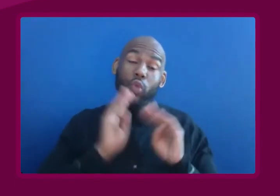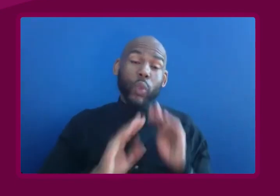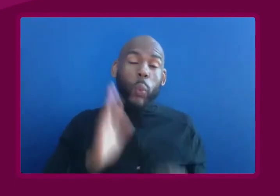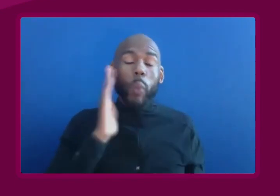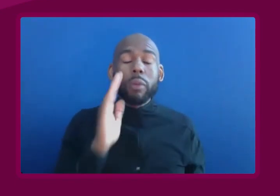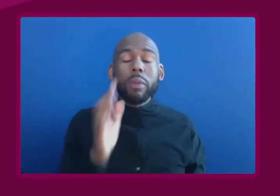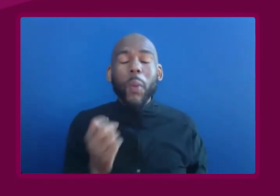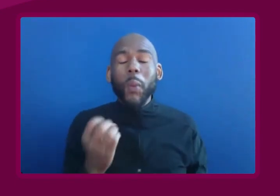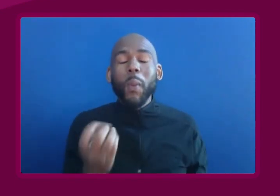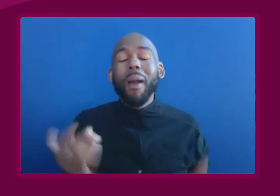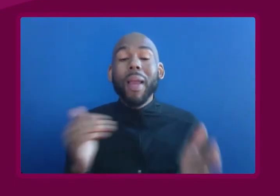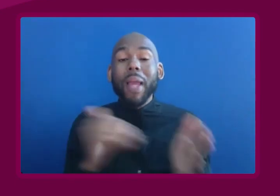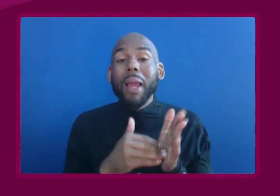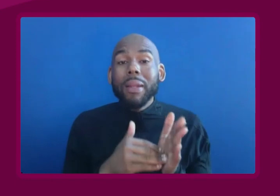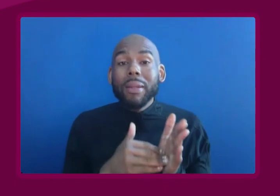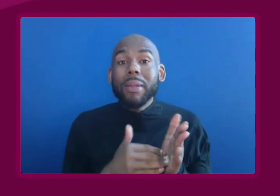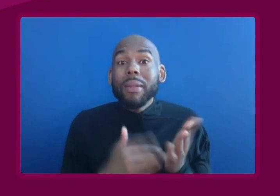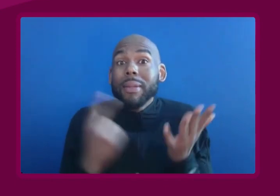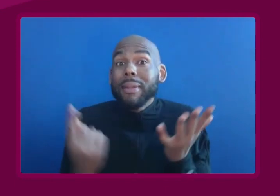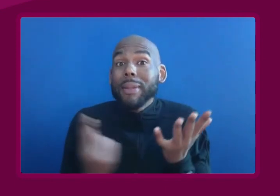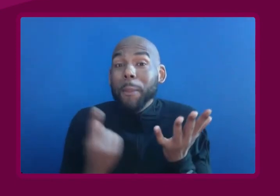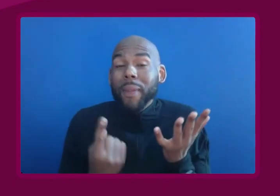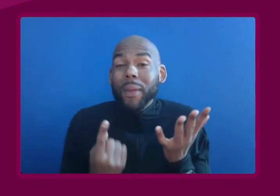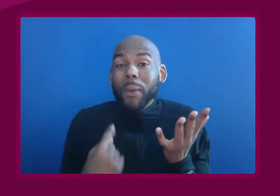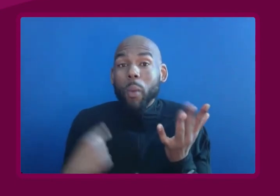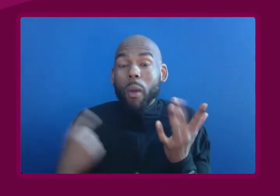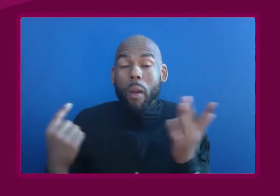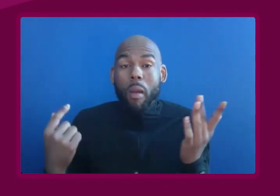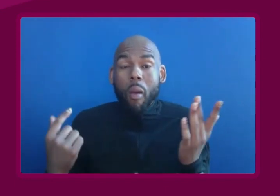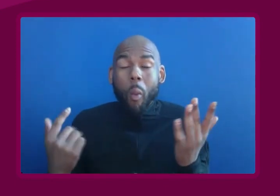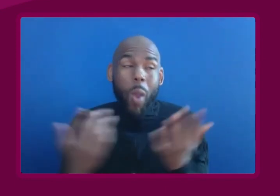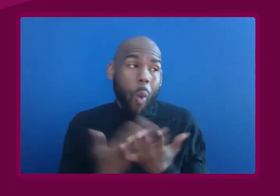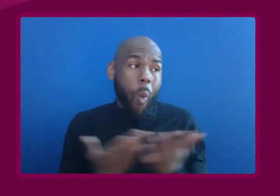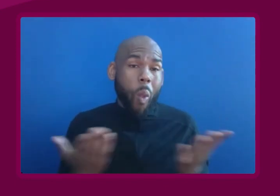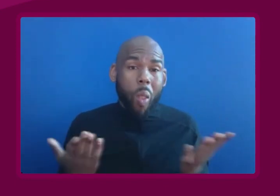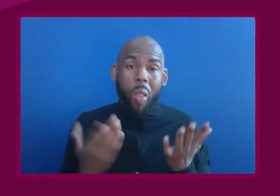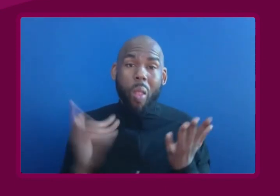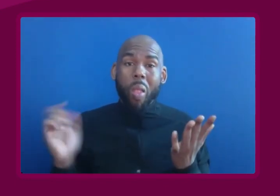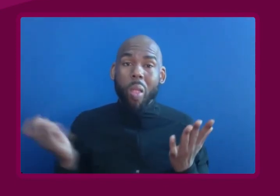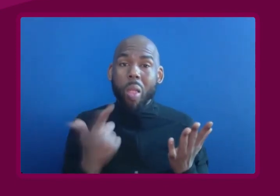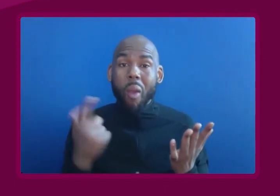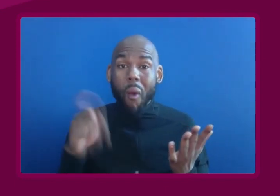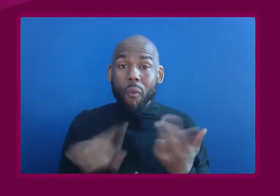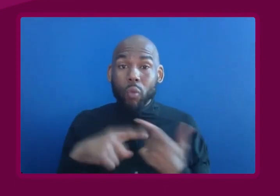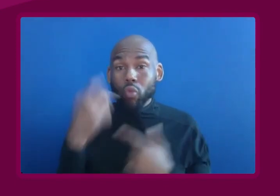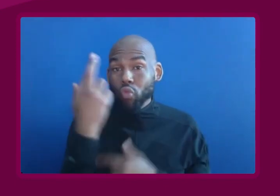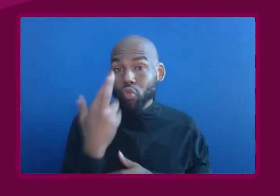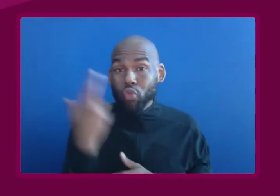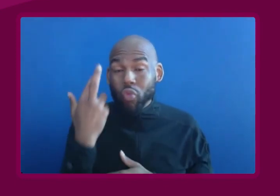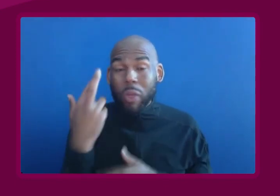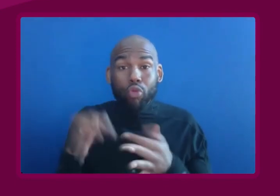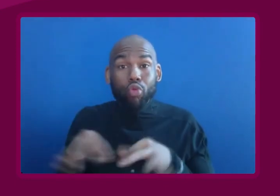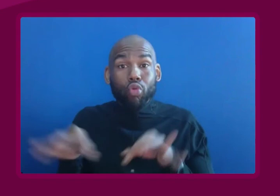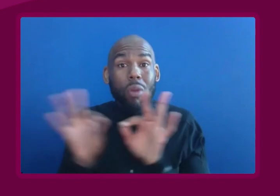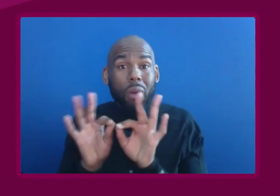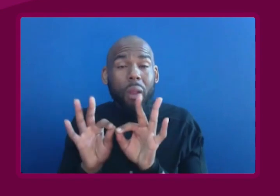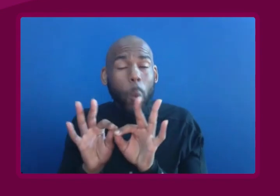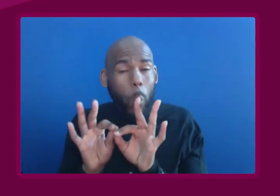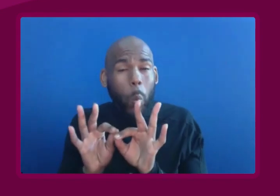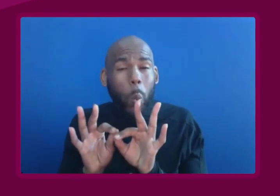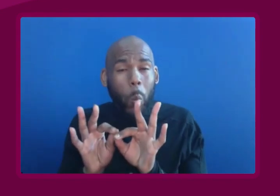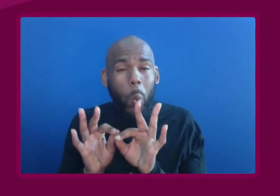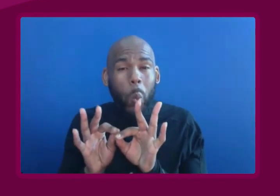Again, it's something that we all have to, not only realize it's critically important,